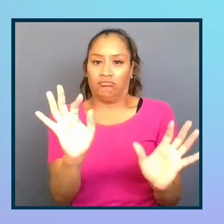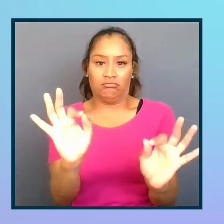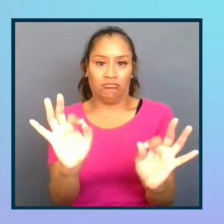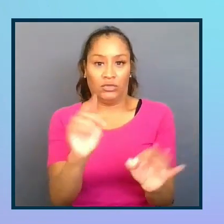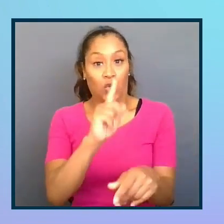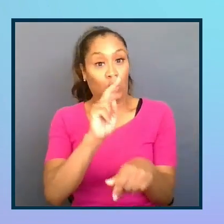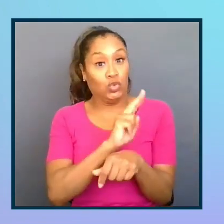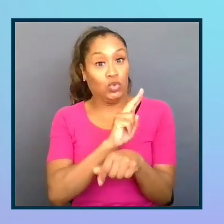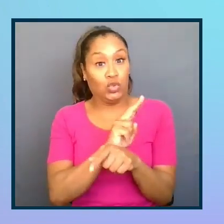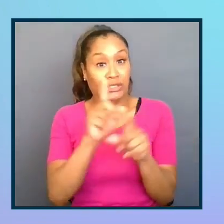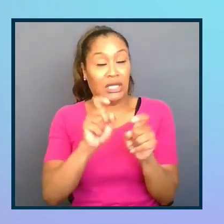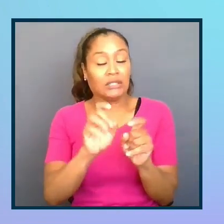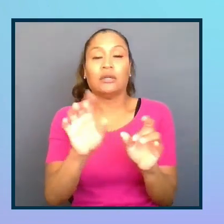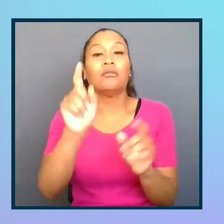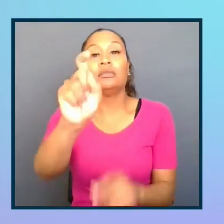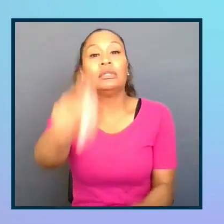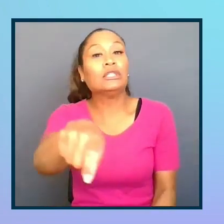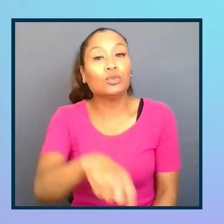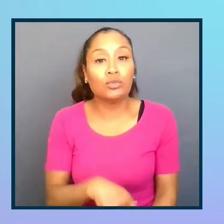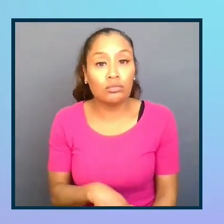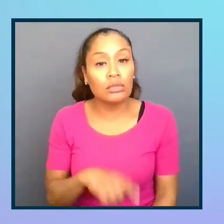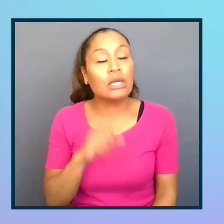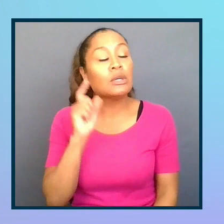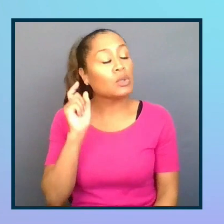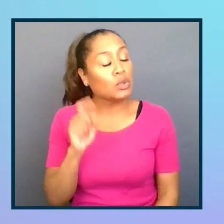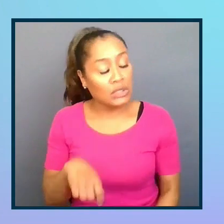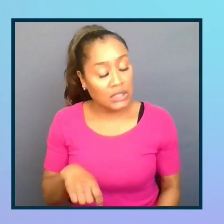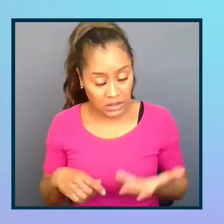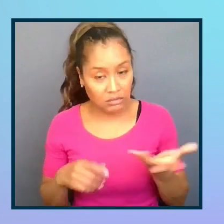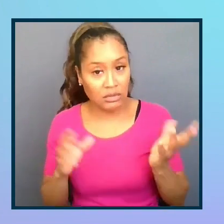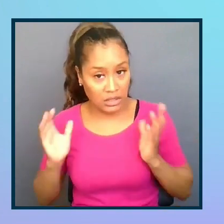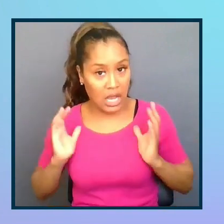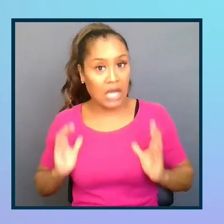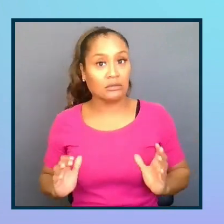You need to get the customers and real users access